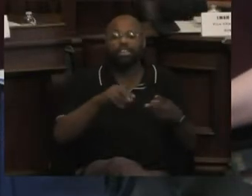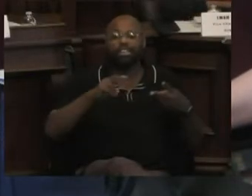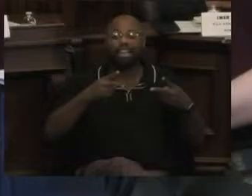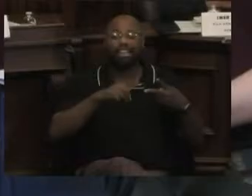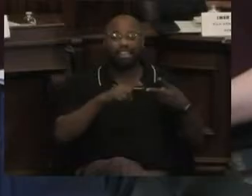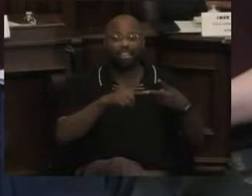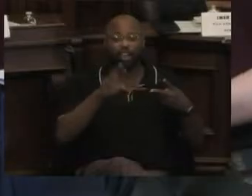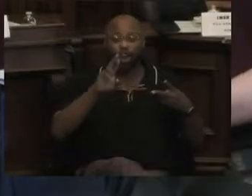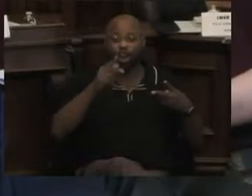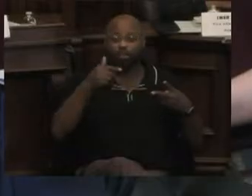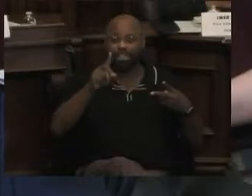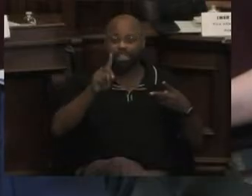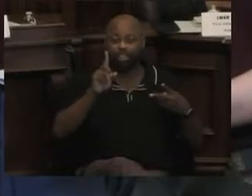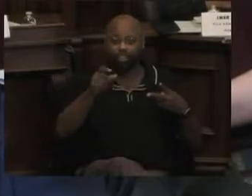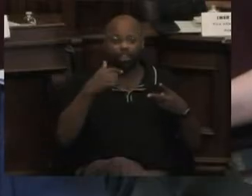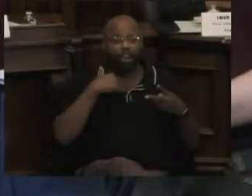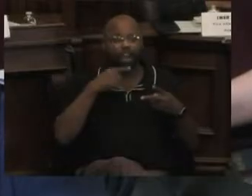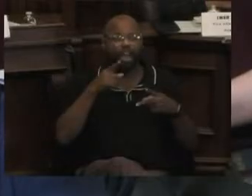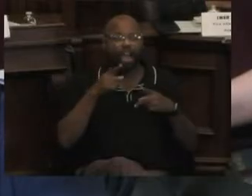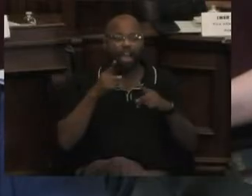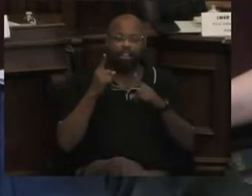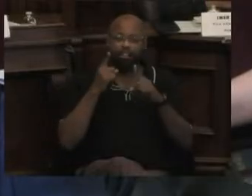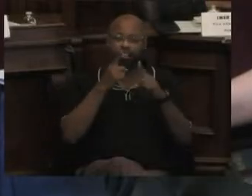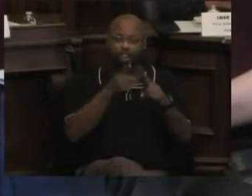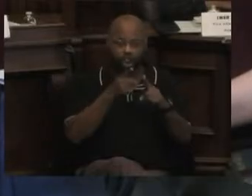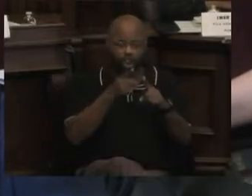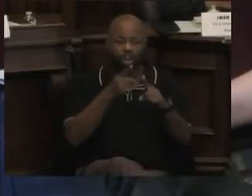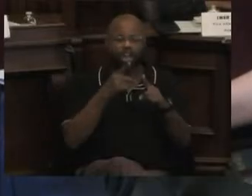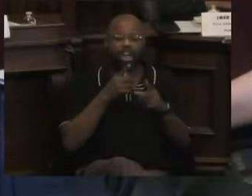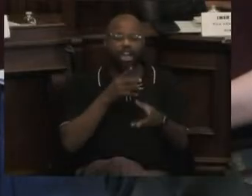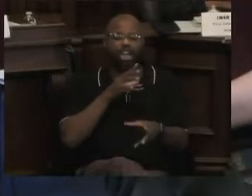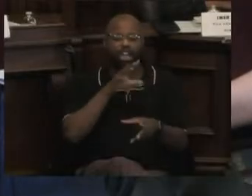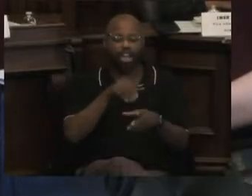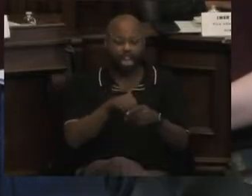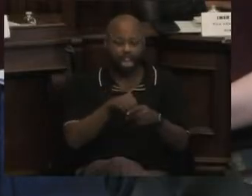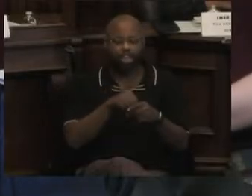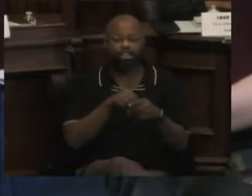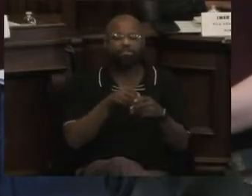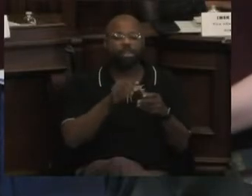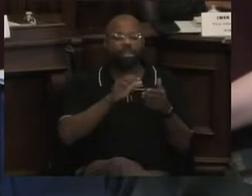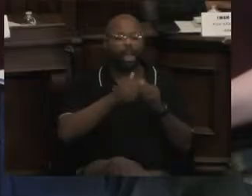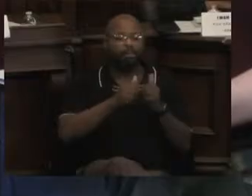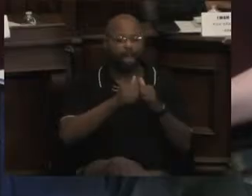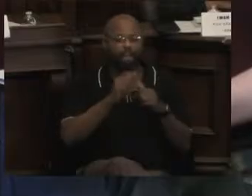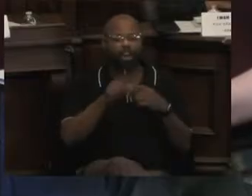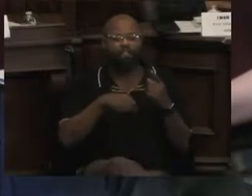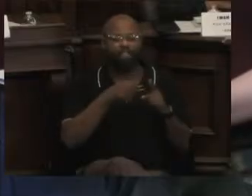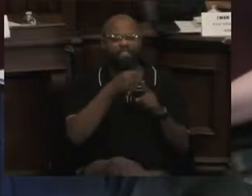starts what it entails. Secondly, that the RPD should